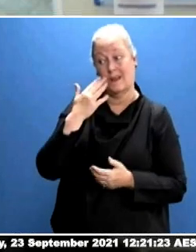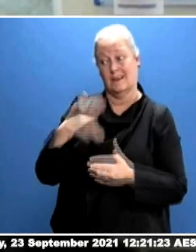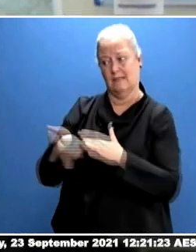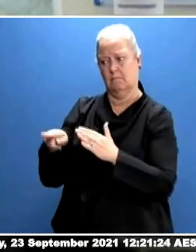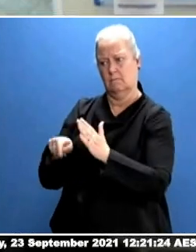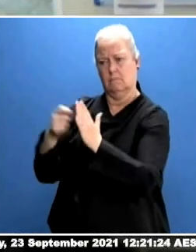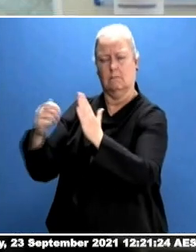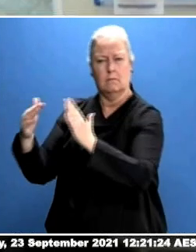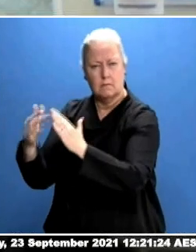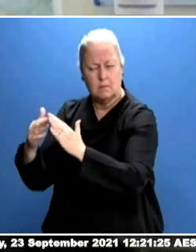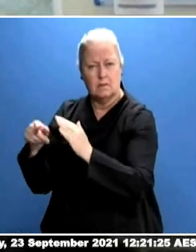and the lack of facilities.